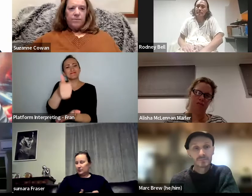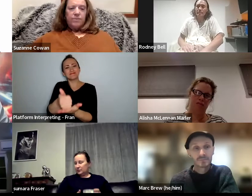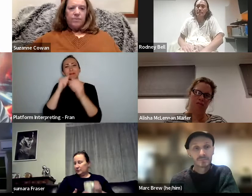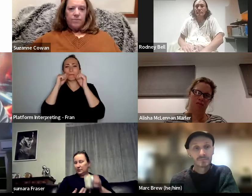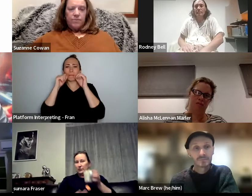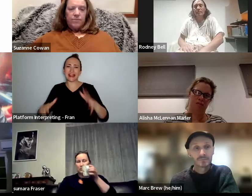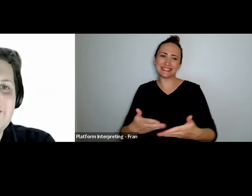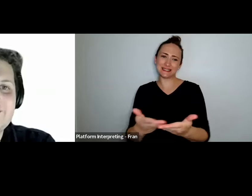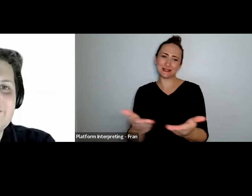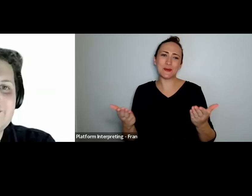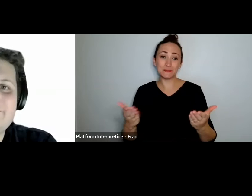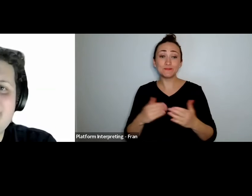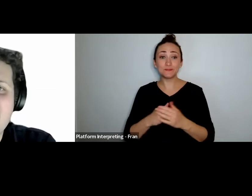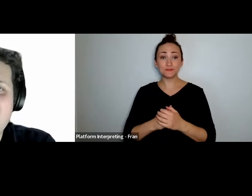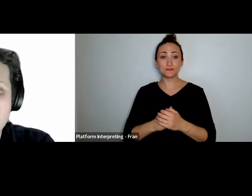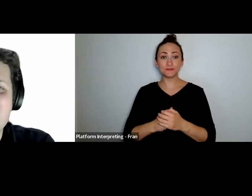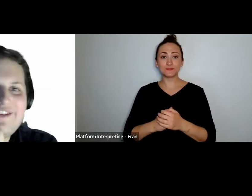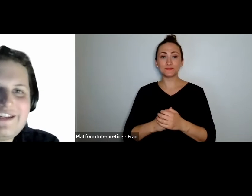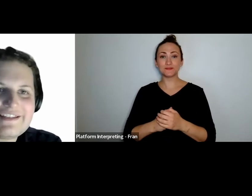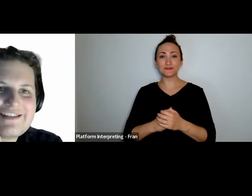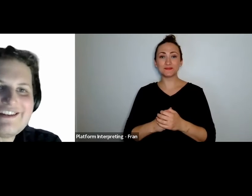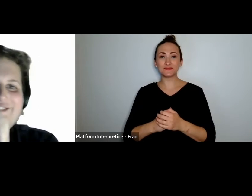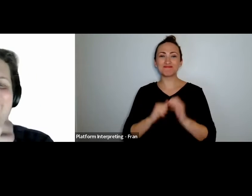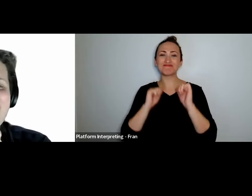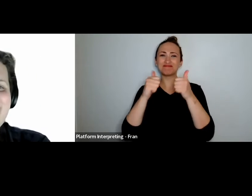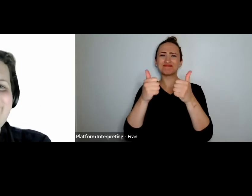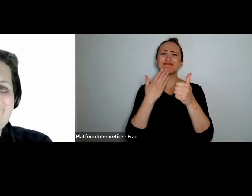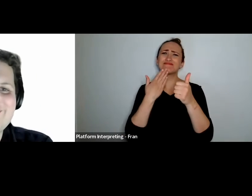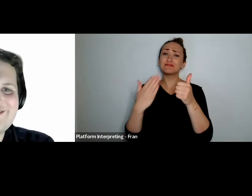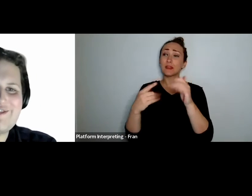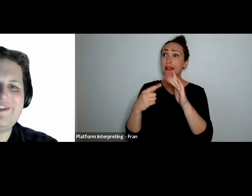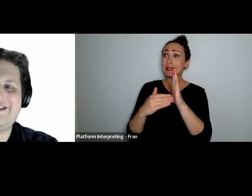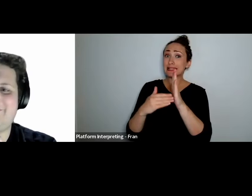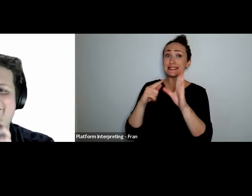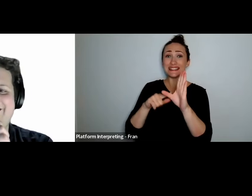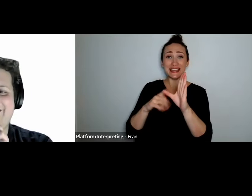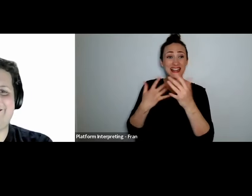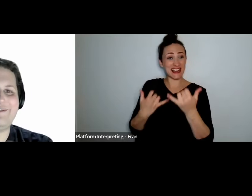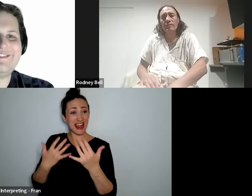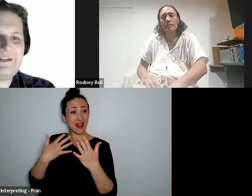Great, and I'll invite Rodney to start us off with introductions from the ADP end.